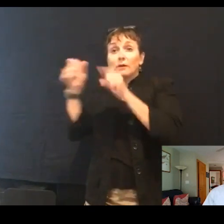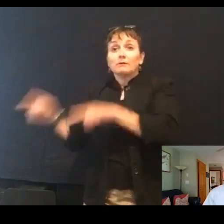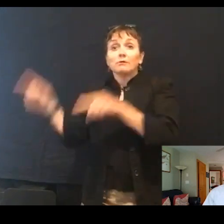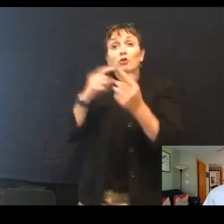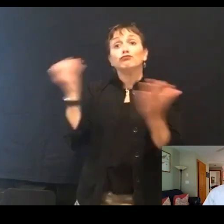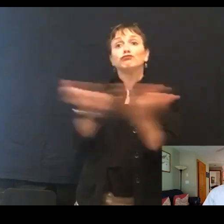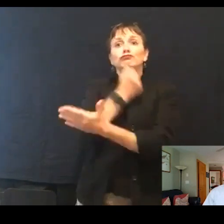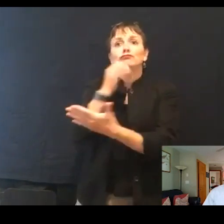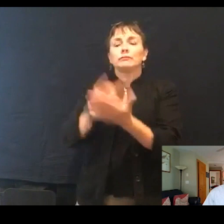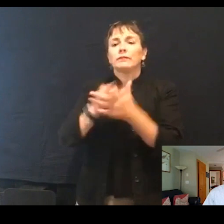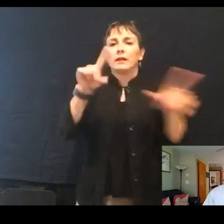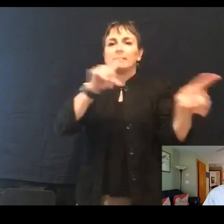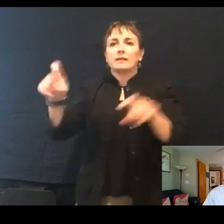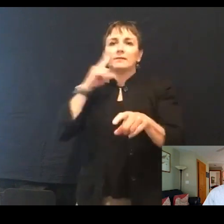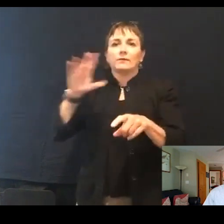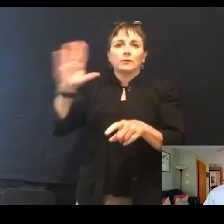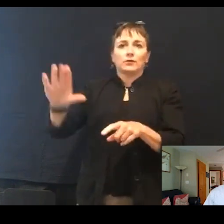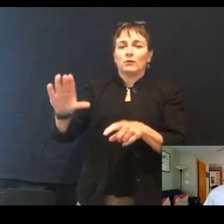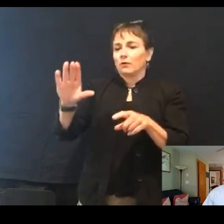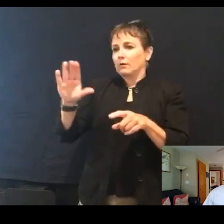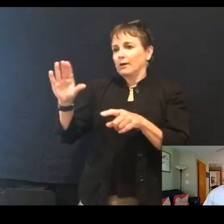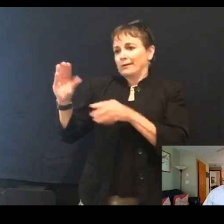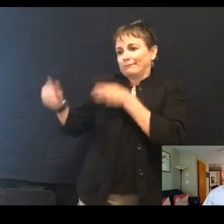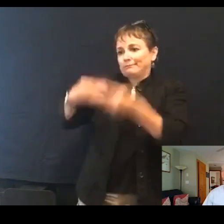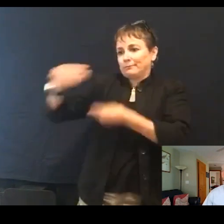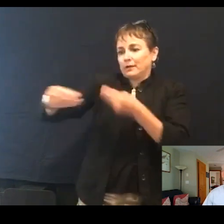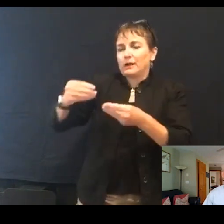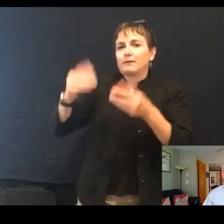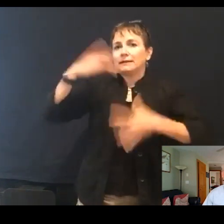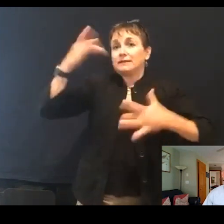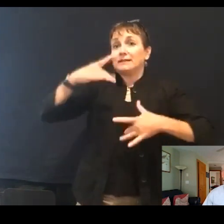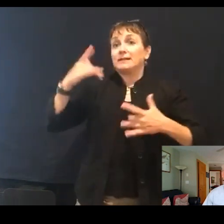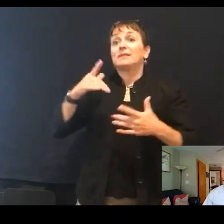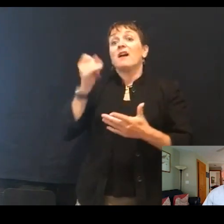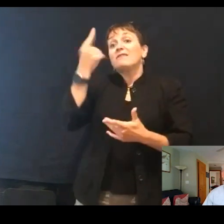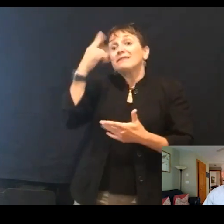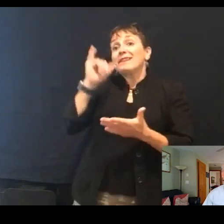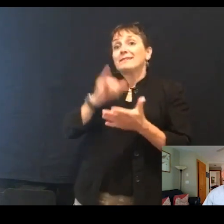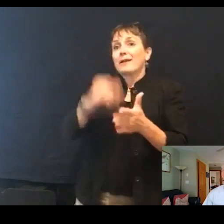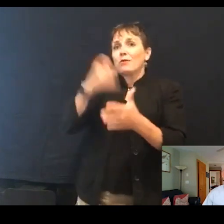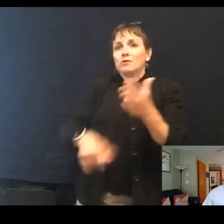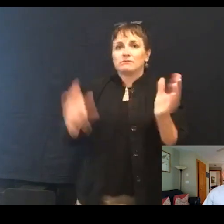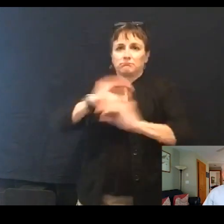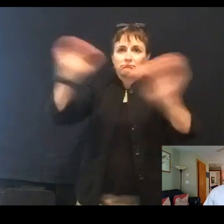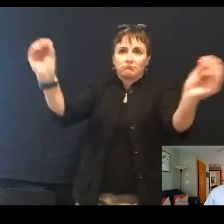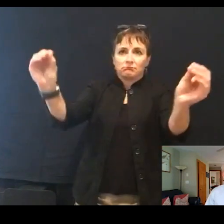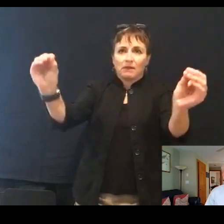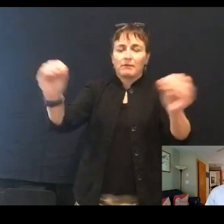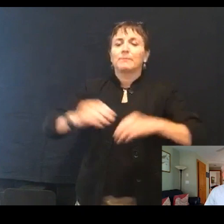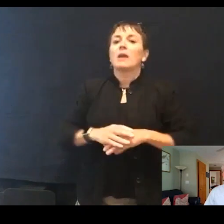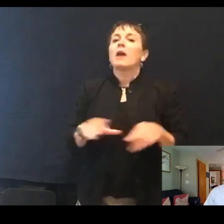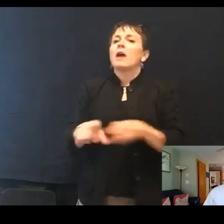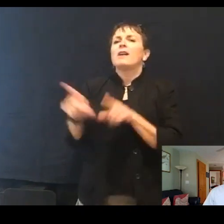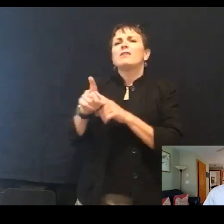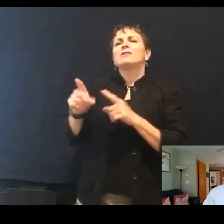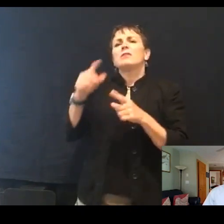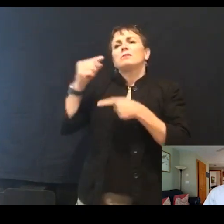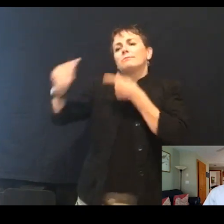for your inherited retinal disease at no cost. So what is a genetic test, and what